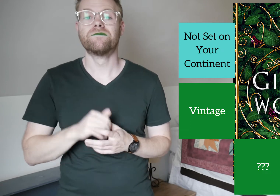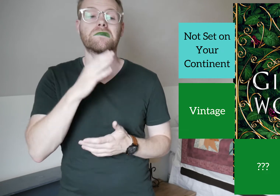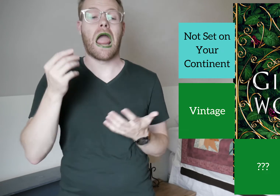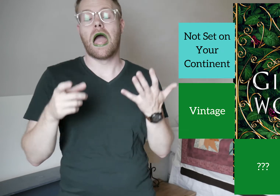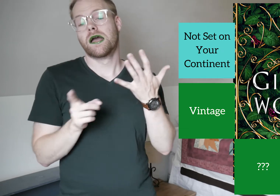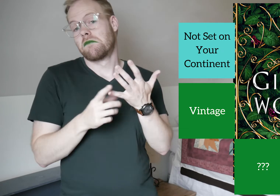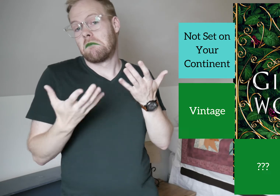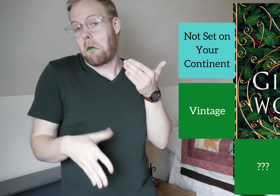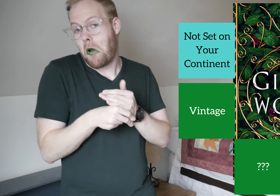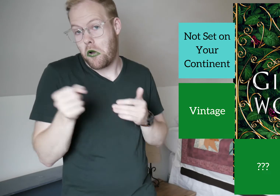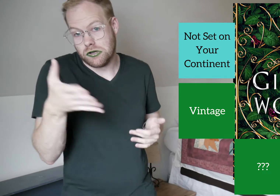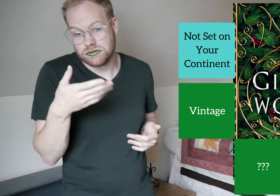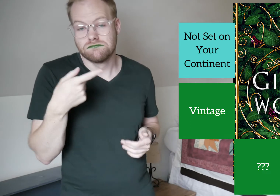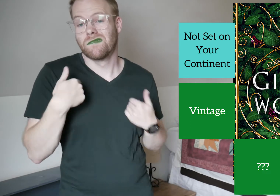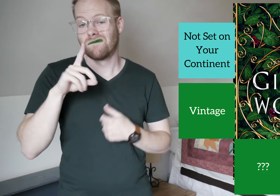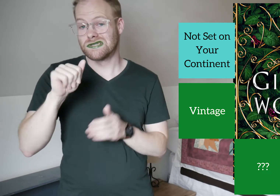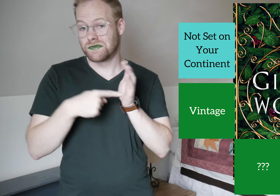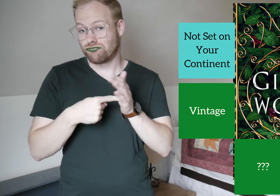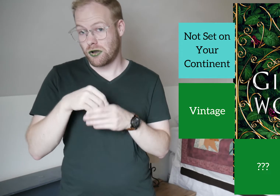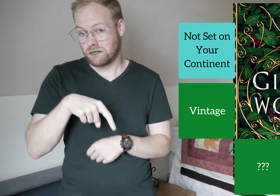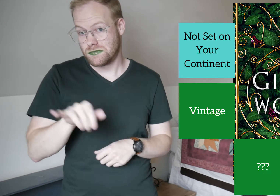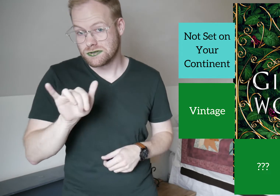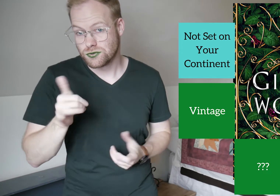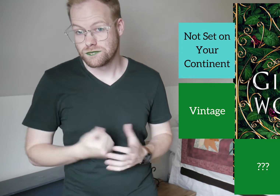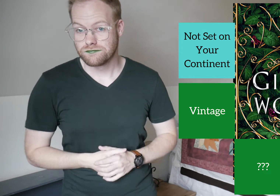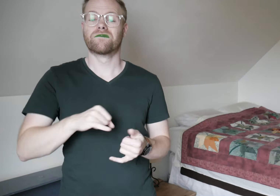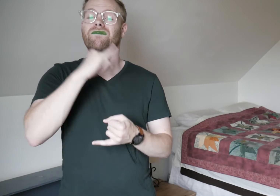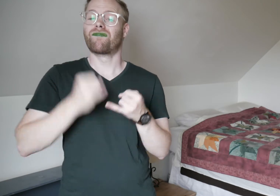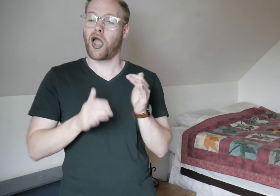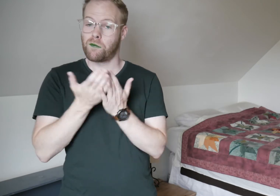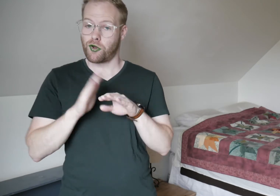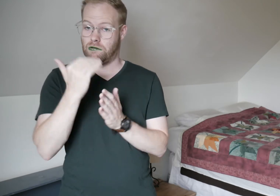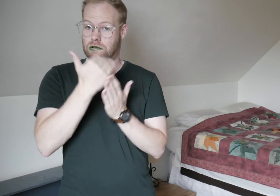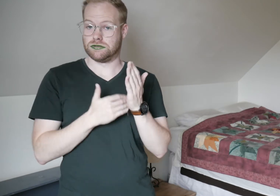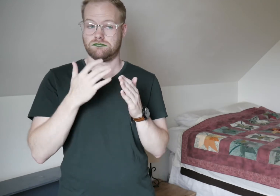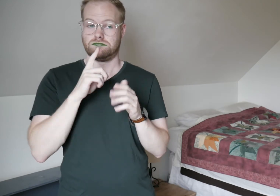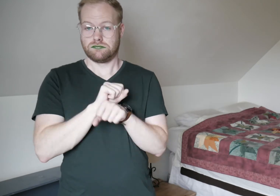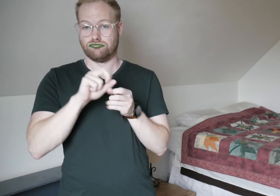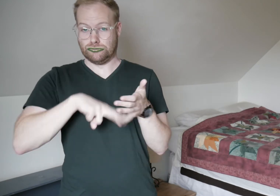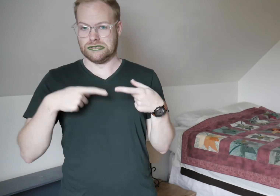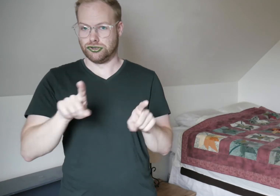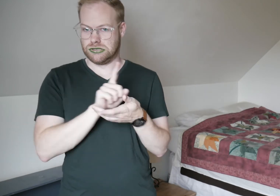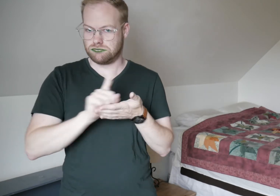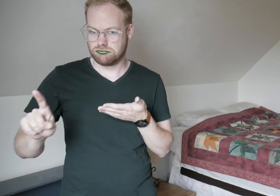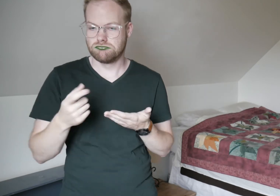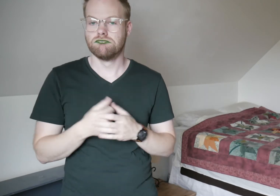and as an bonus, there’s disability rep in this as well. And for the final book on this list to be read during the readathon,